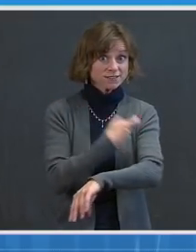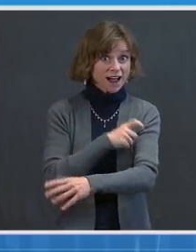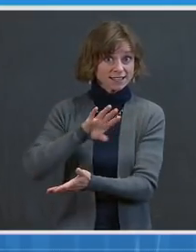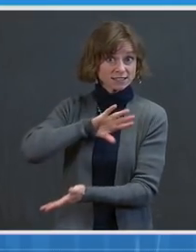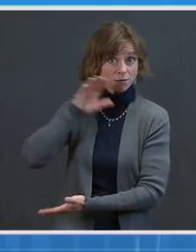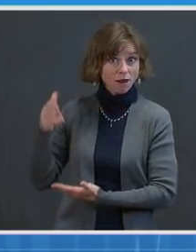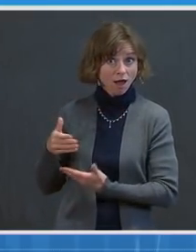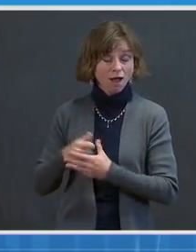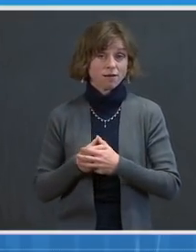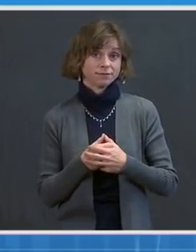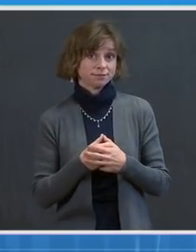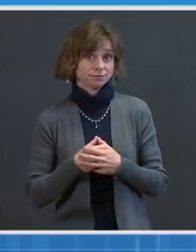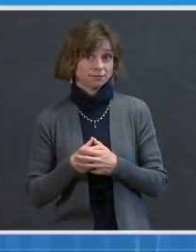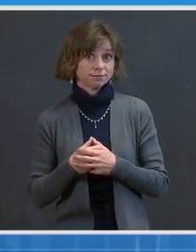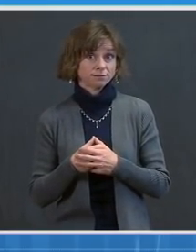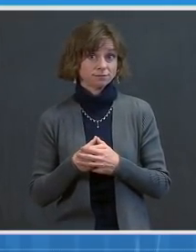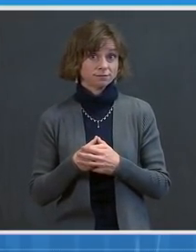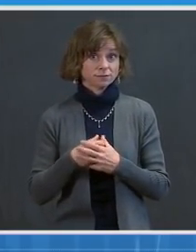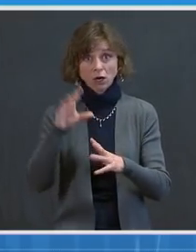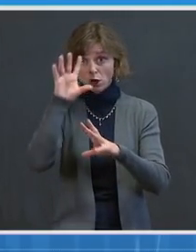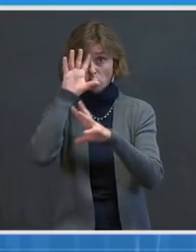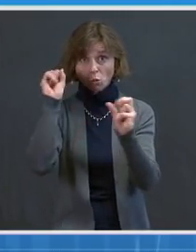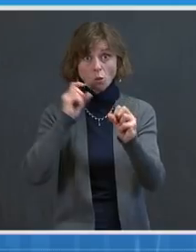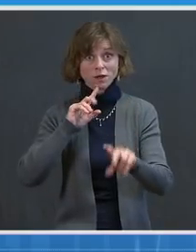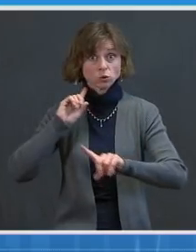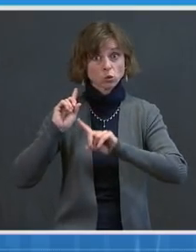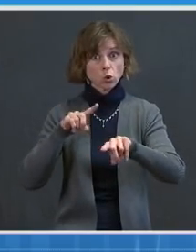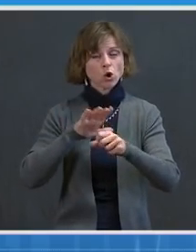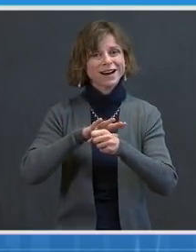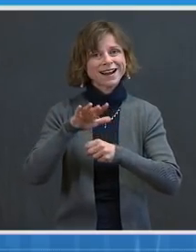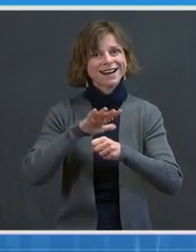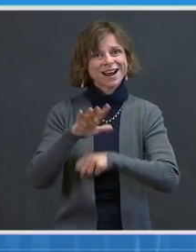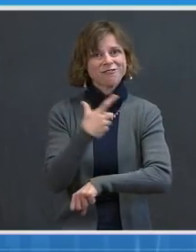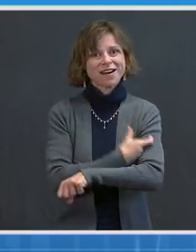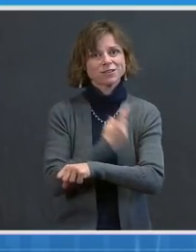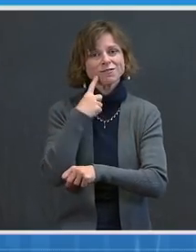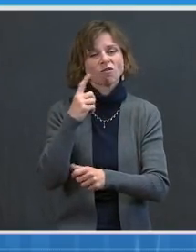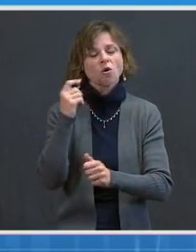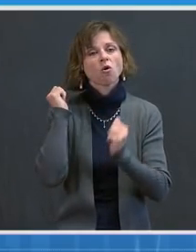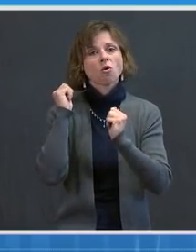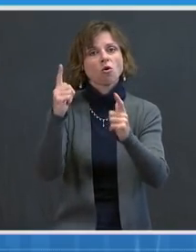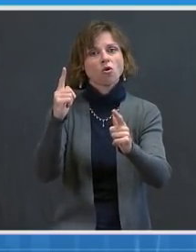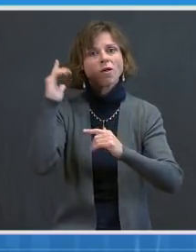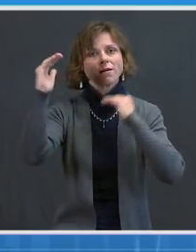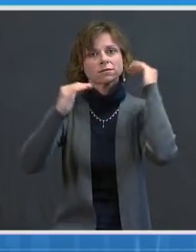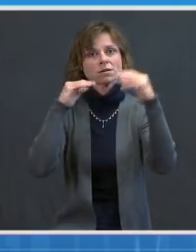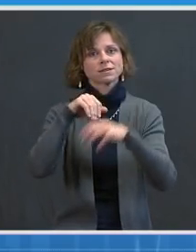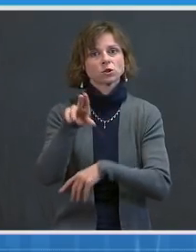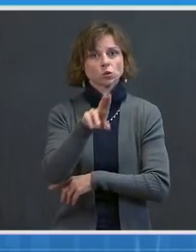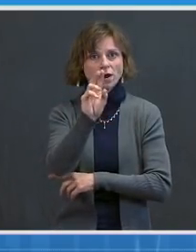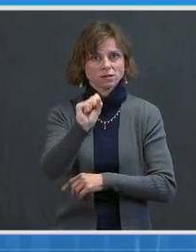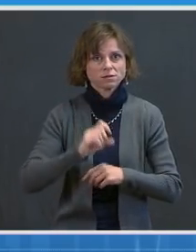The President has ordered enough vaccine doses for every adult in the U.S. We've more than doubled the number of vaccines